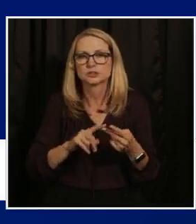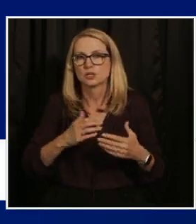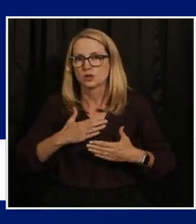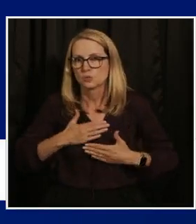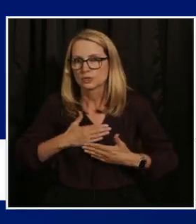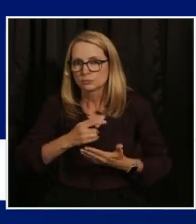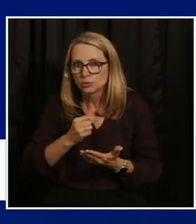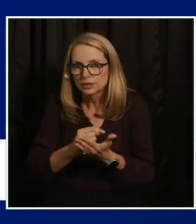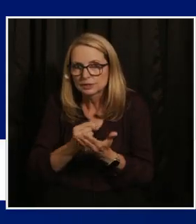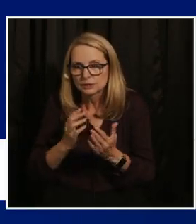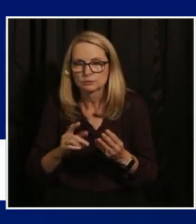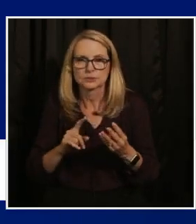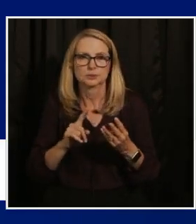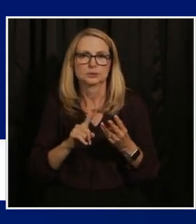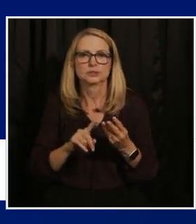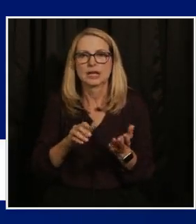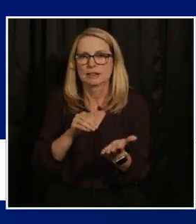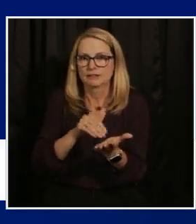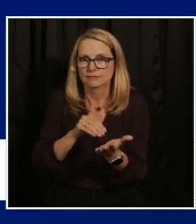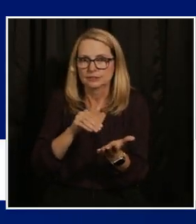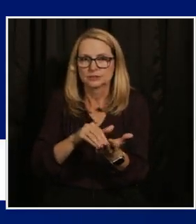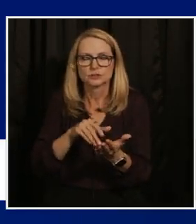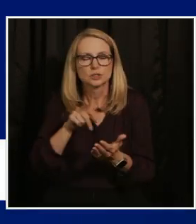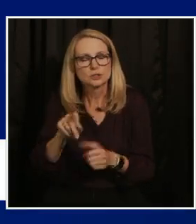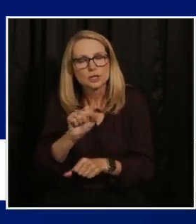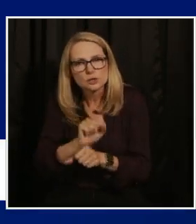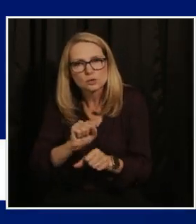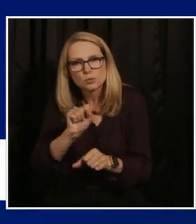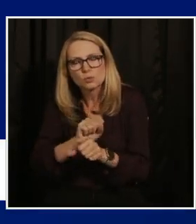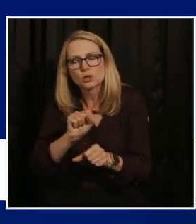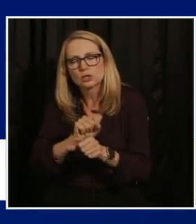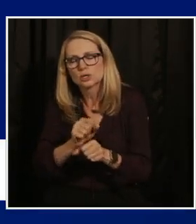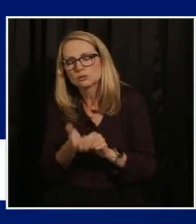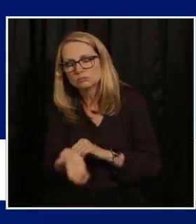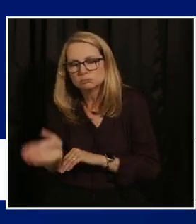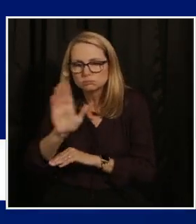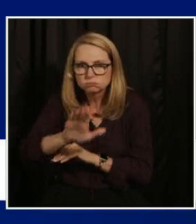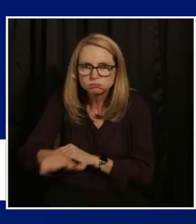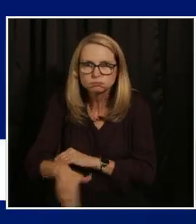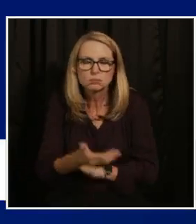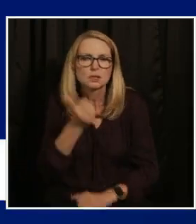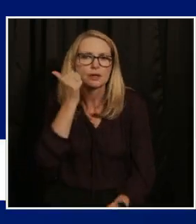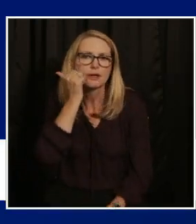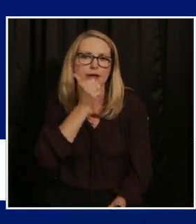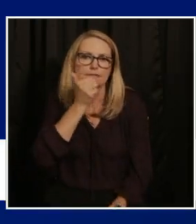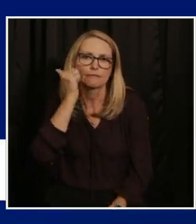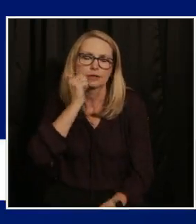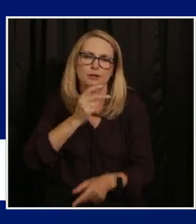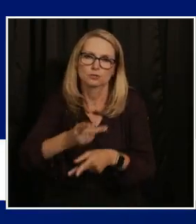who are working around the clock to take care of coloradans with covet and what we see here